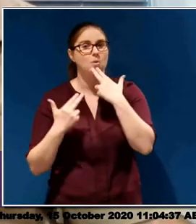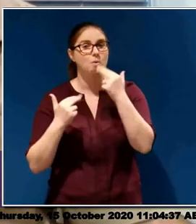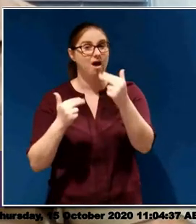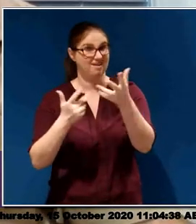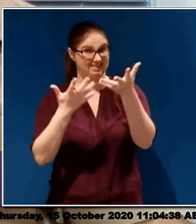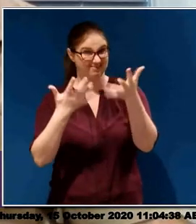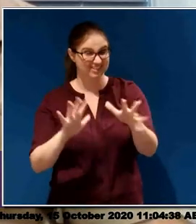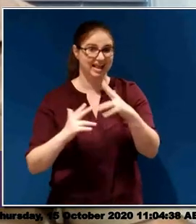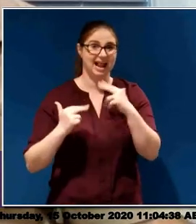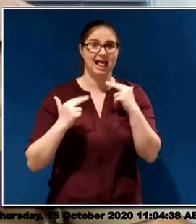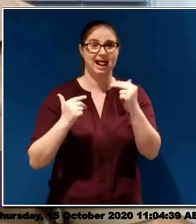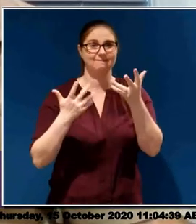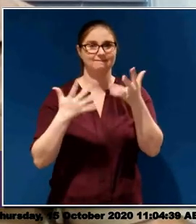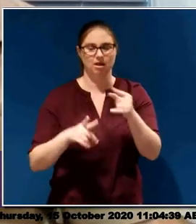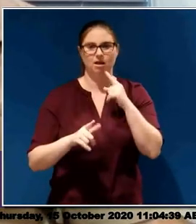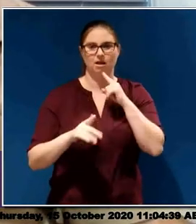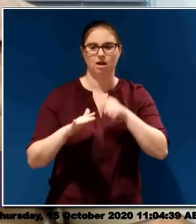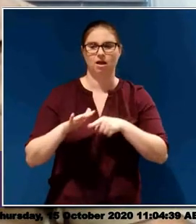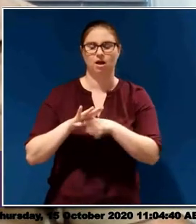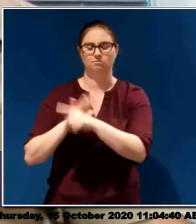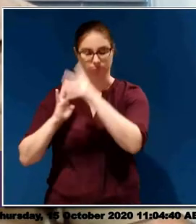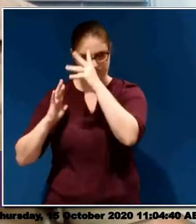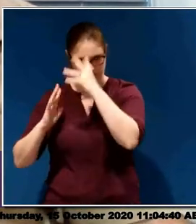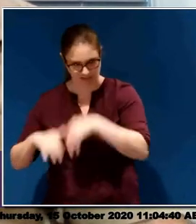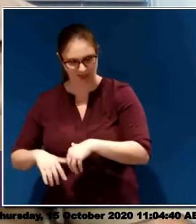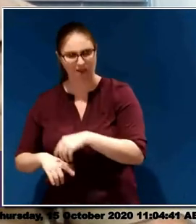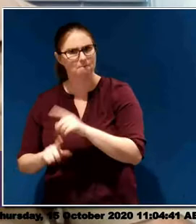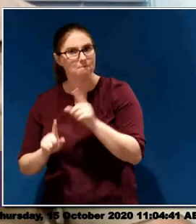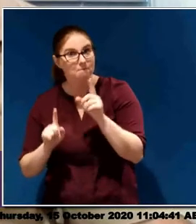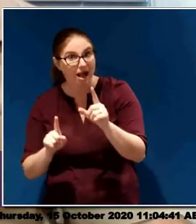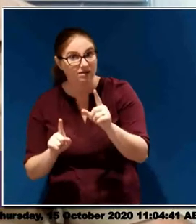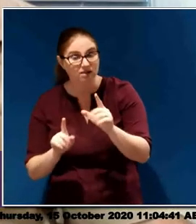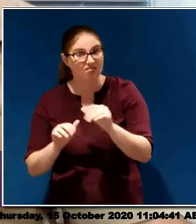and that was just amazing to see after the years that he'd been through,